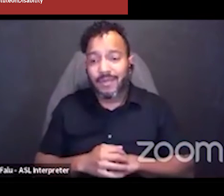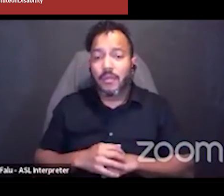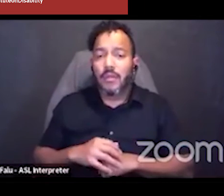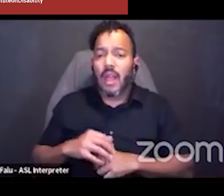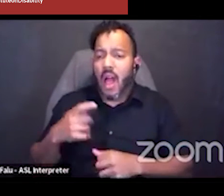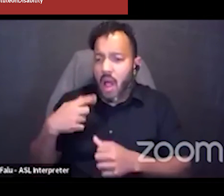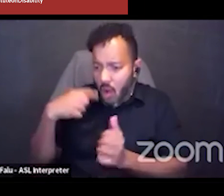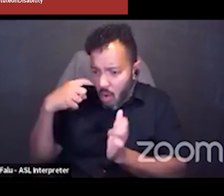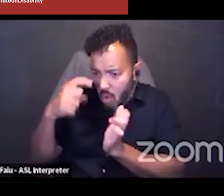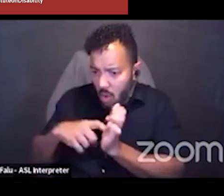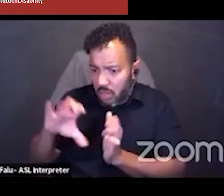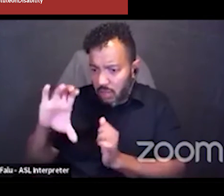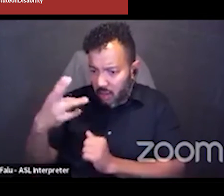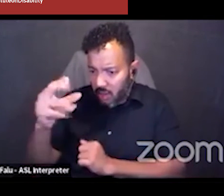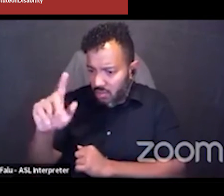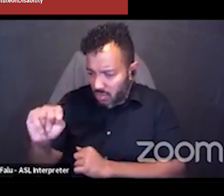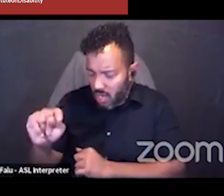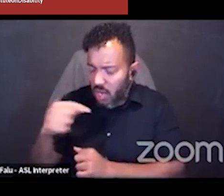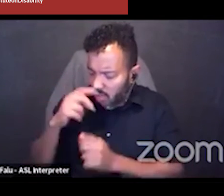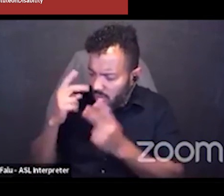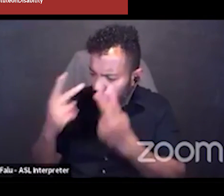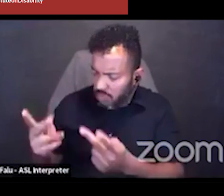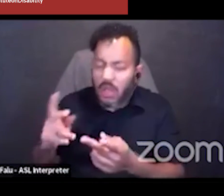of reflect on for a moment.